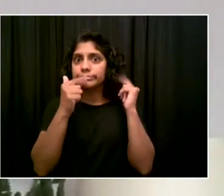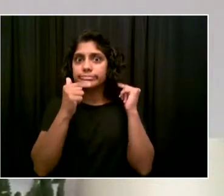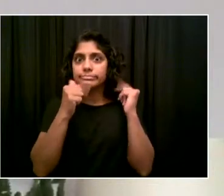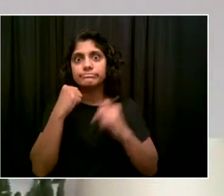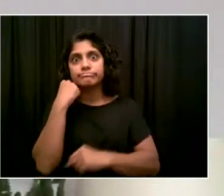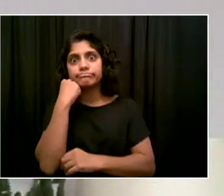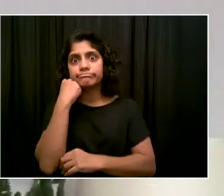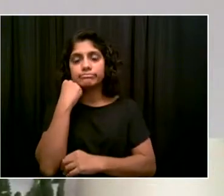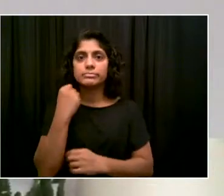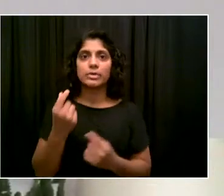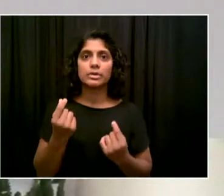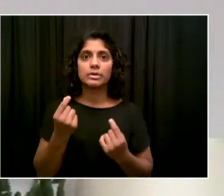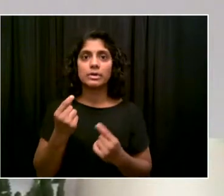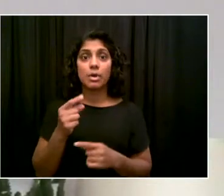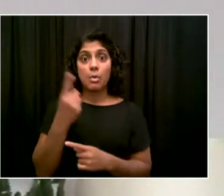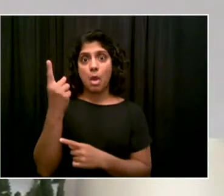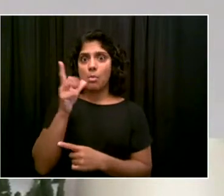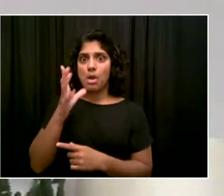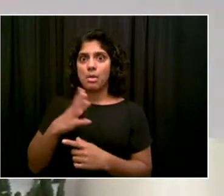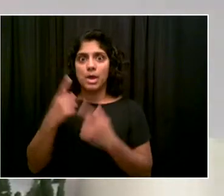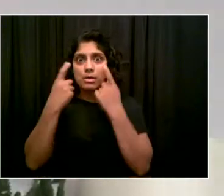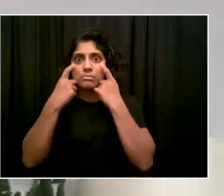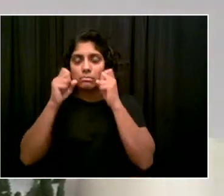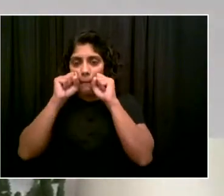FOR HER BEING LATE TO WORK FOR TWO HOURS MEANT THAT HER PAY WAS